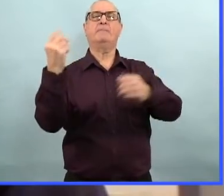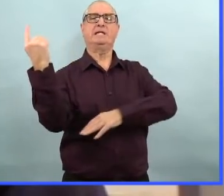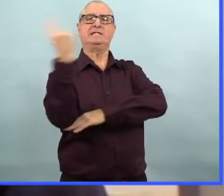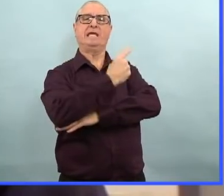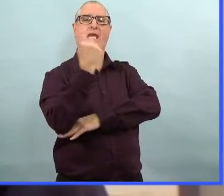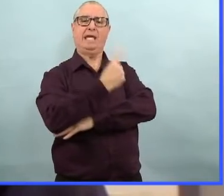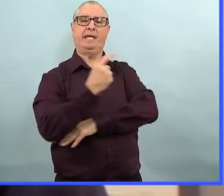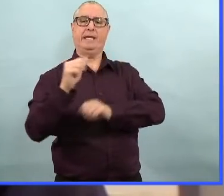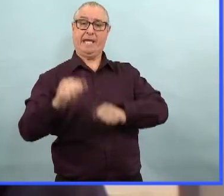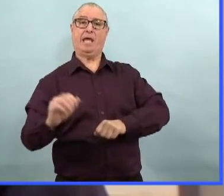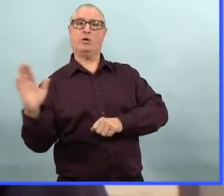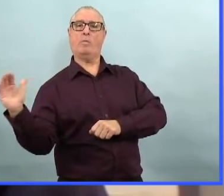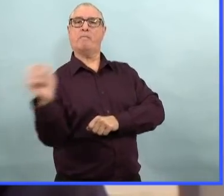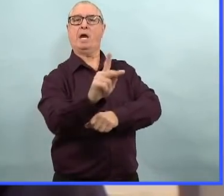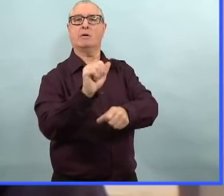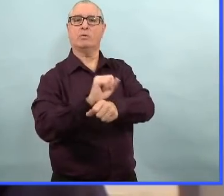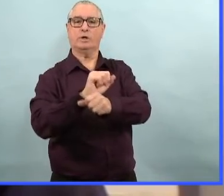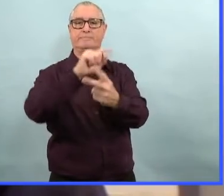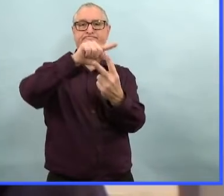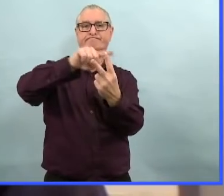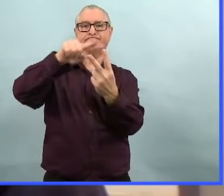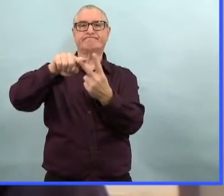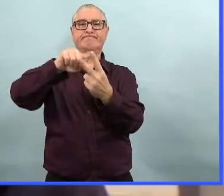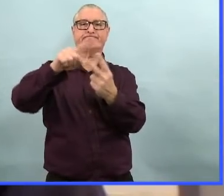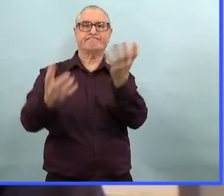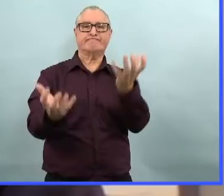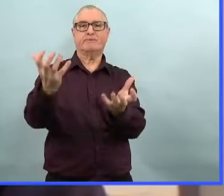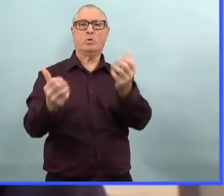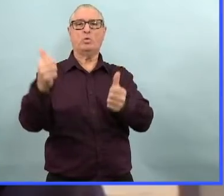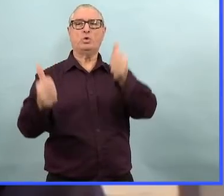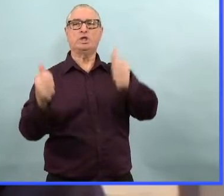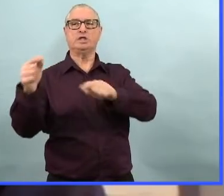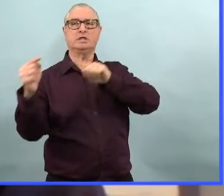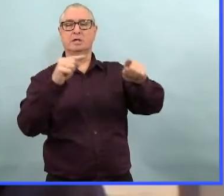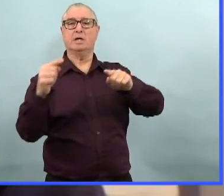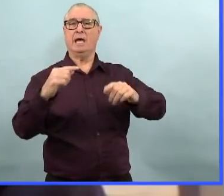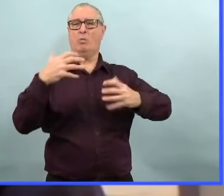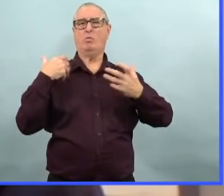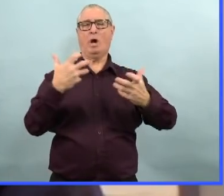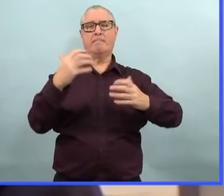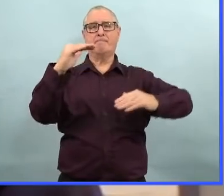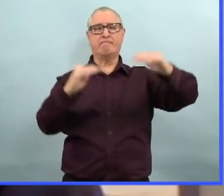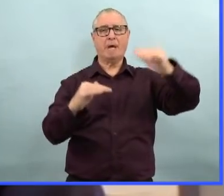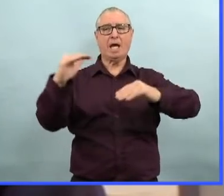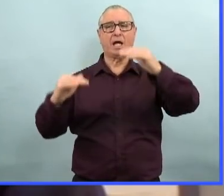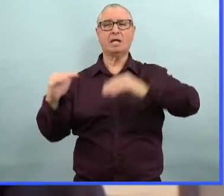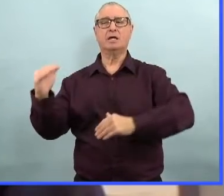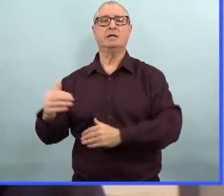um uh need to be the balance right the the risk versus benefit if we are seeing a quite a